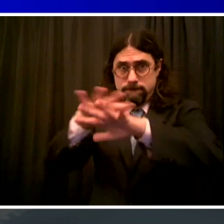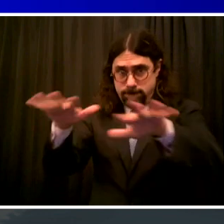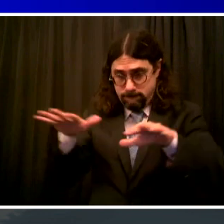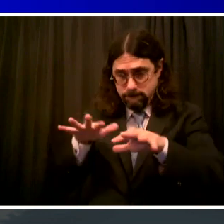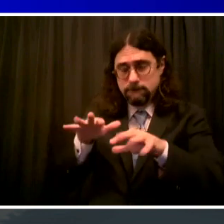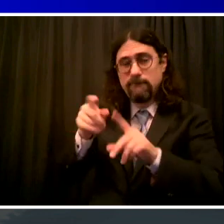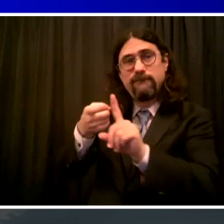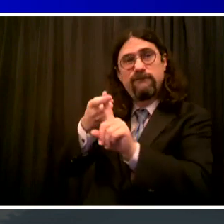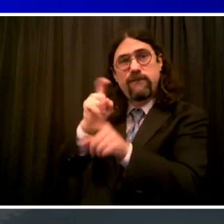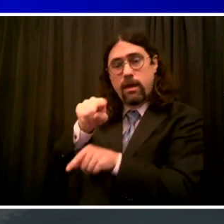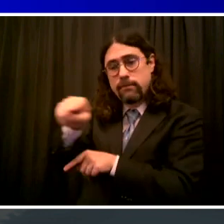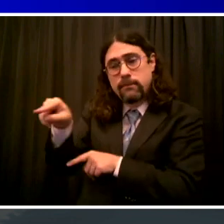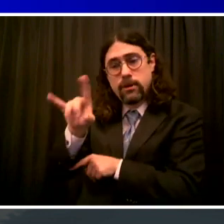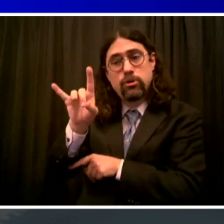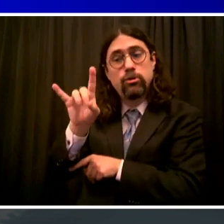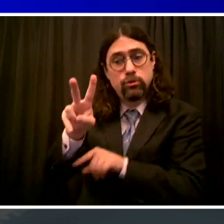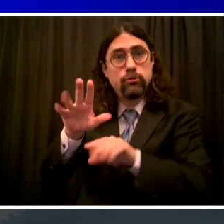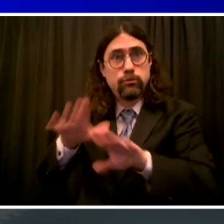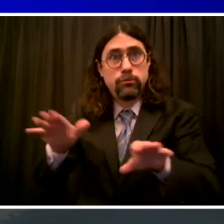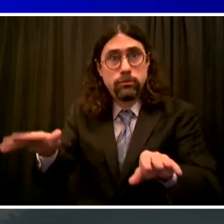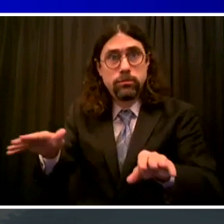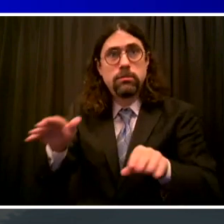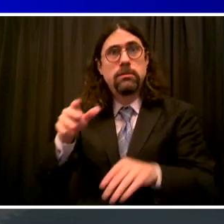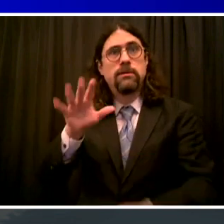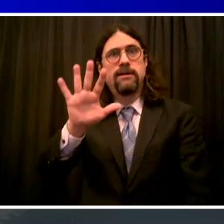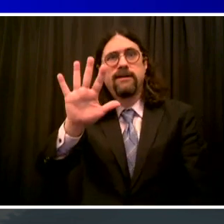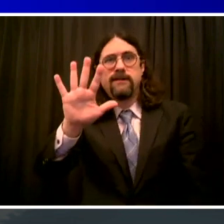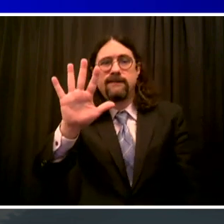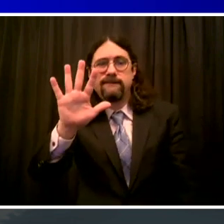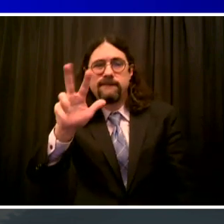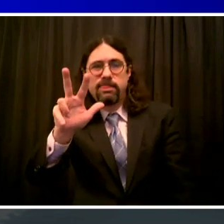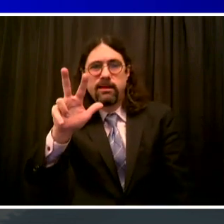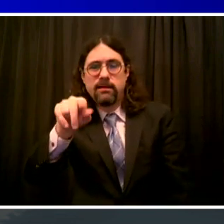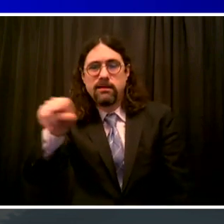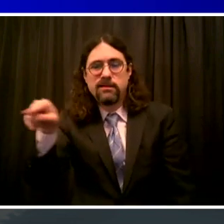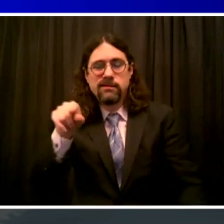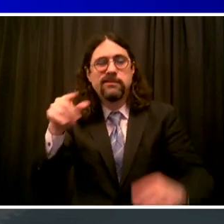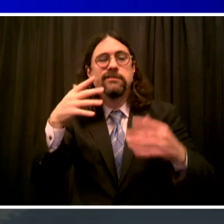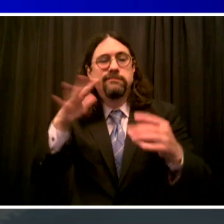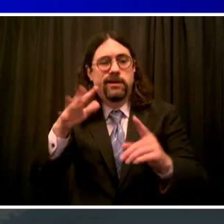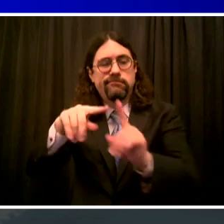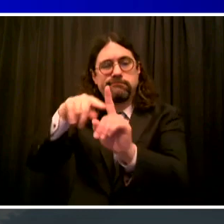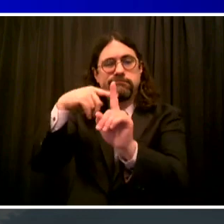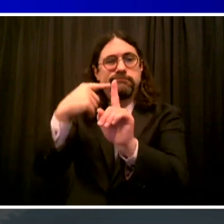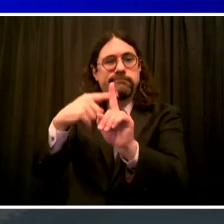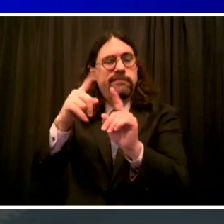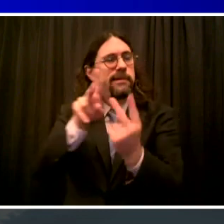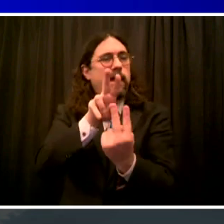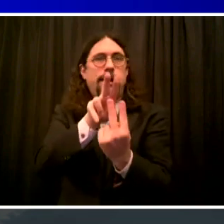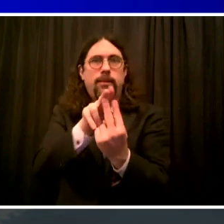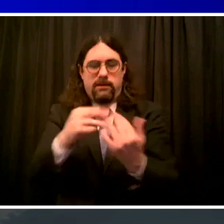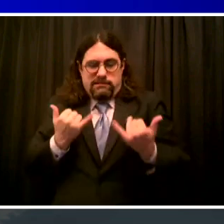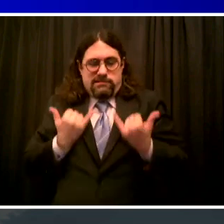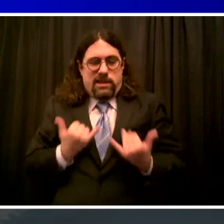TESTED POSITIVE <(j632■632■632■632■pDóÑs":33-'» HAD COVID-19 ANTIBODIES.